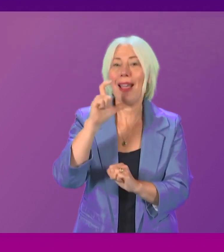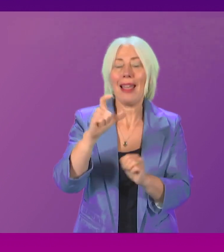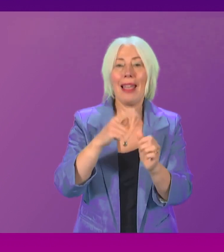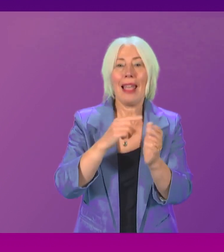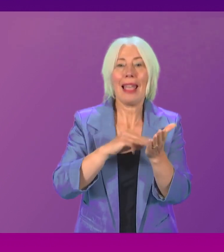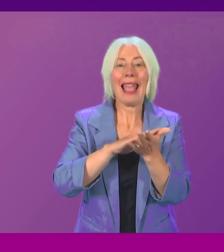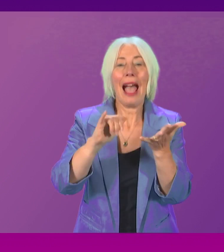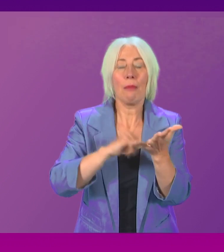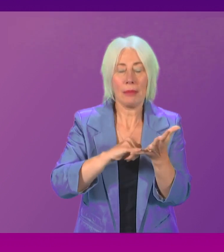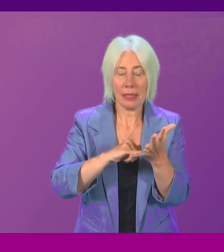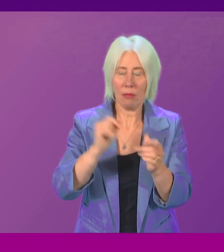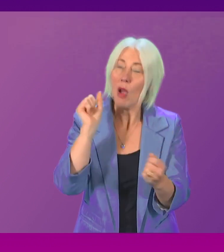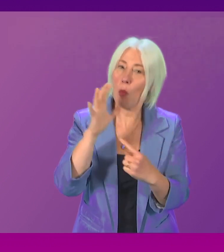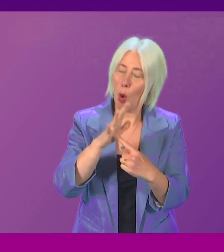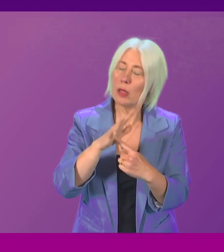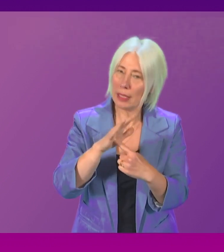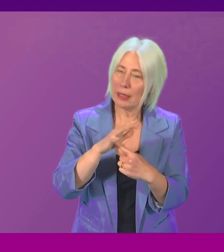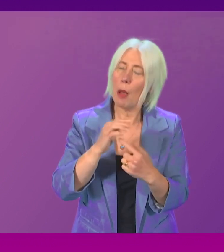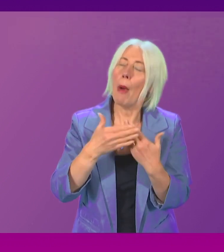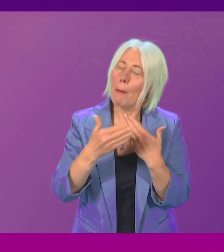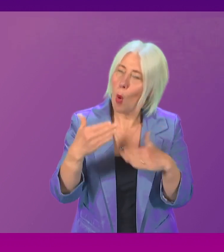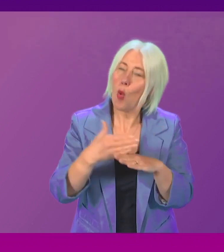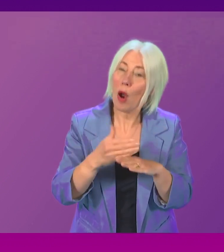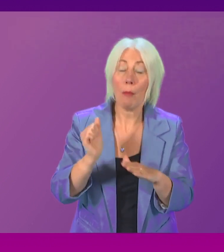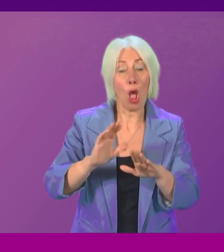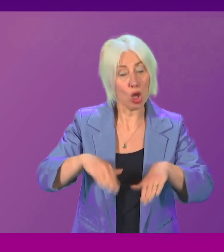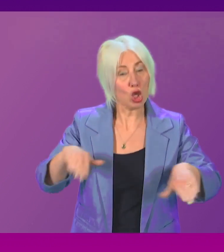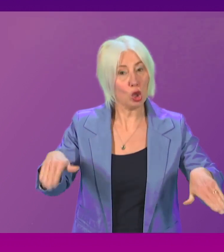and there is so much more to do, I note that the number of children starting treatment